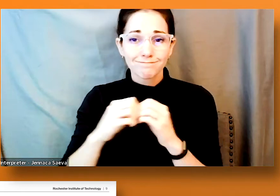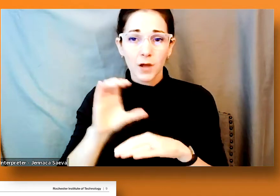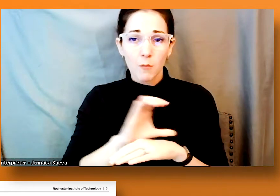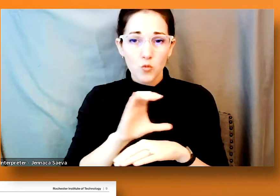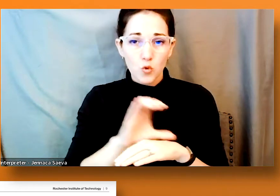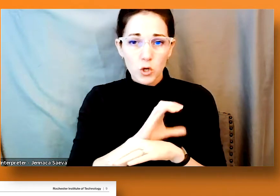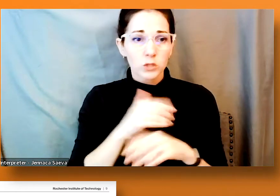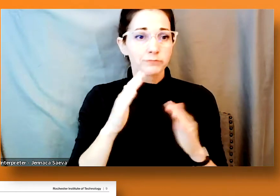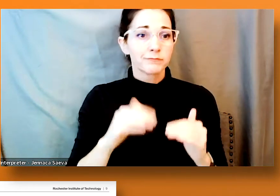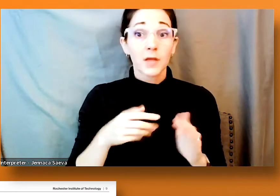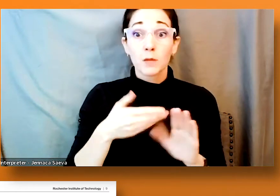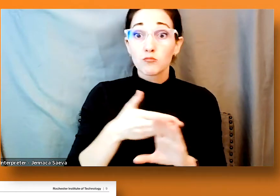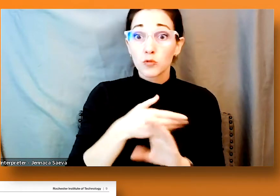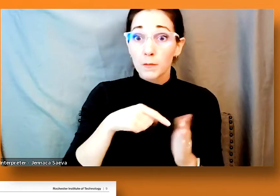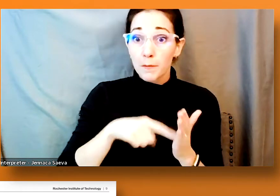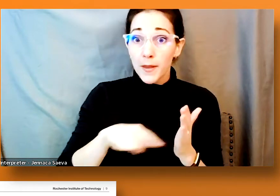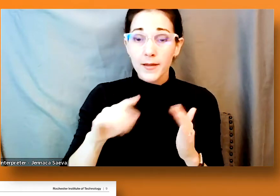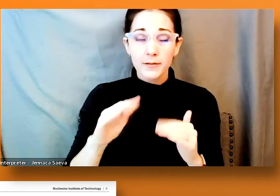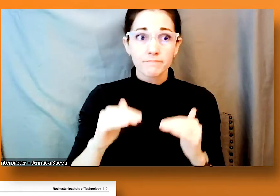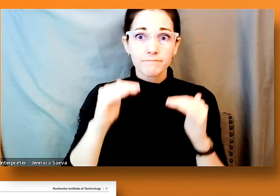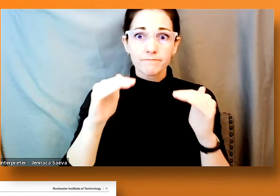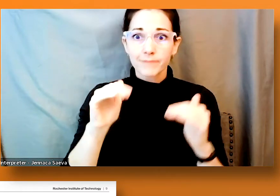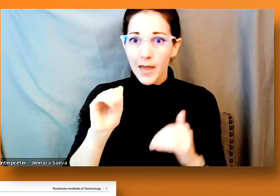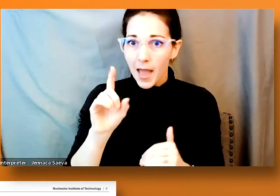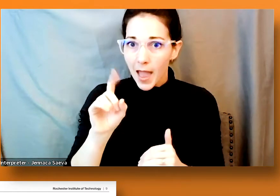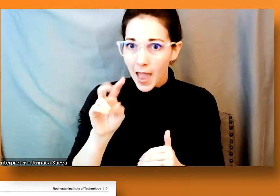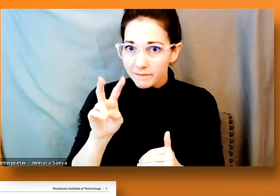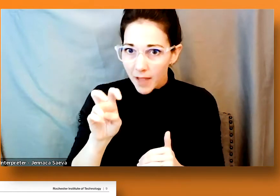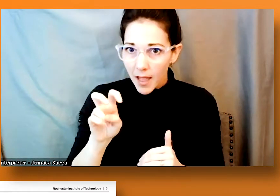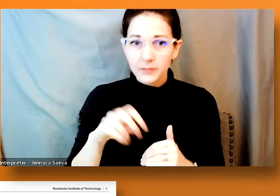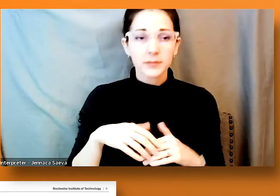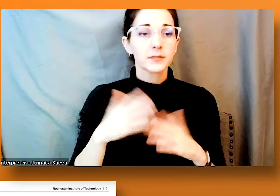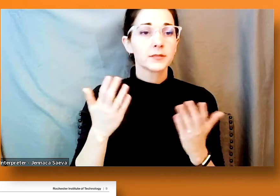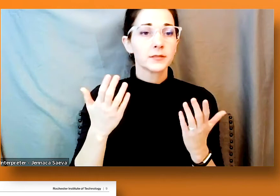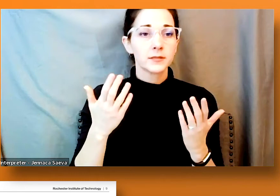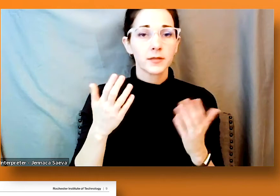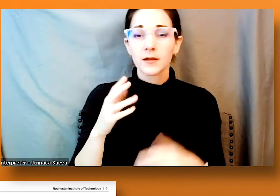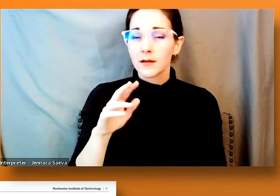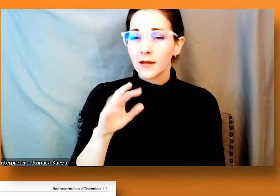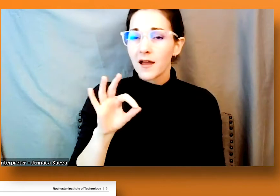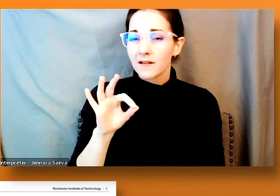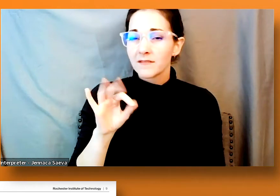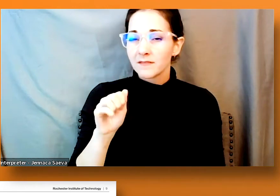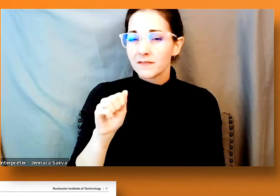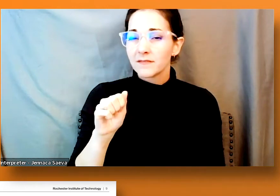prepaid advances, and FASED funds you'll see for--